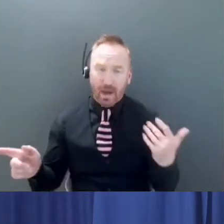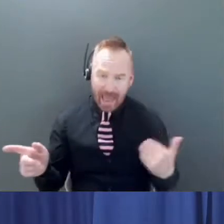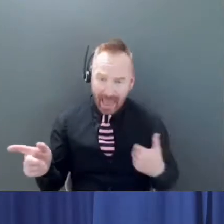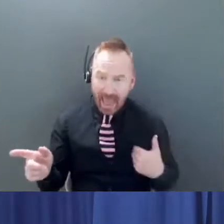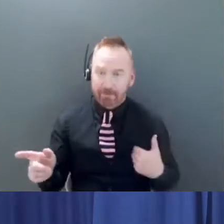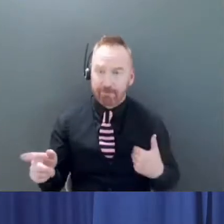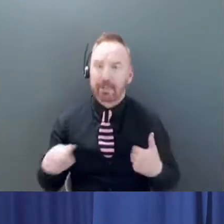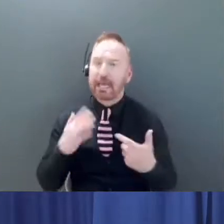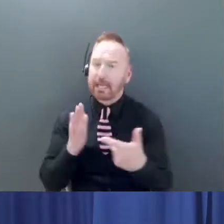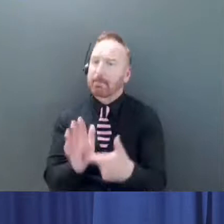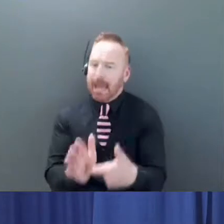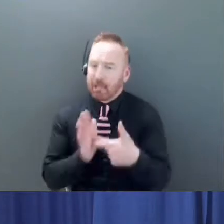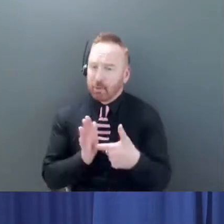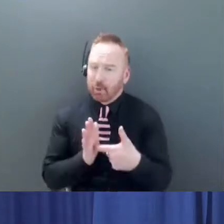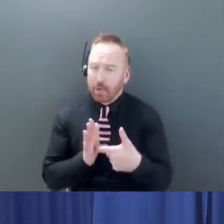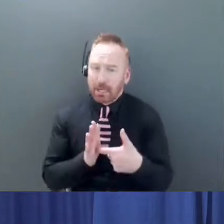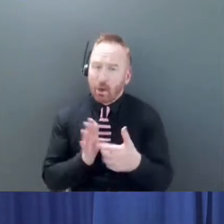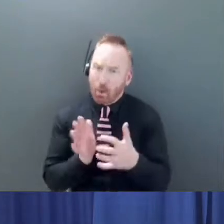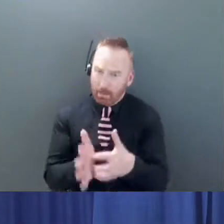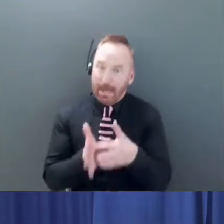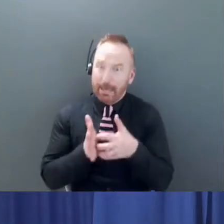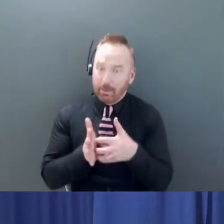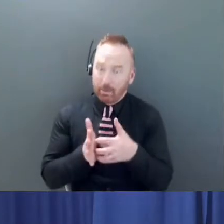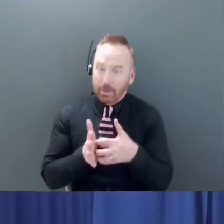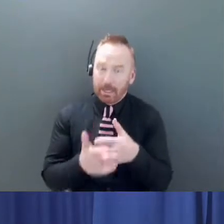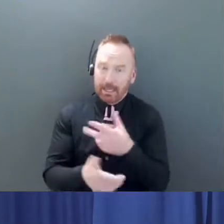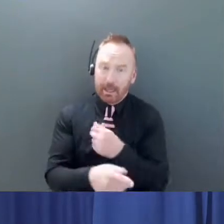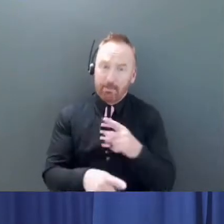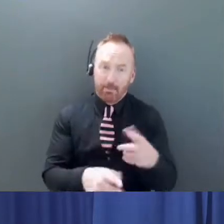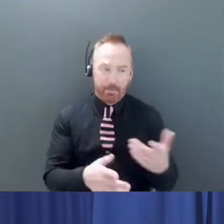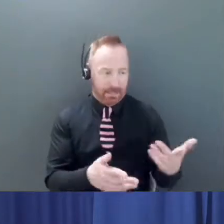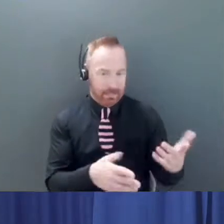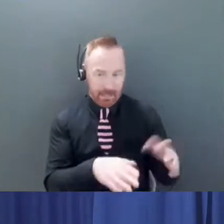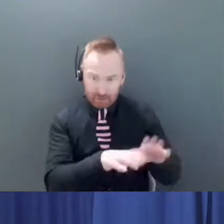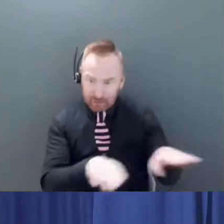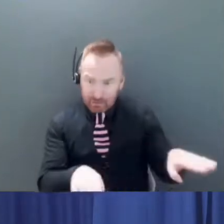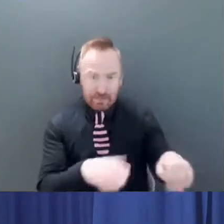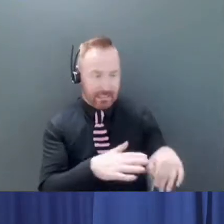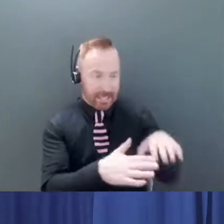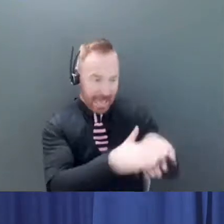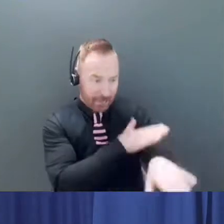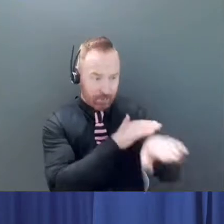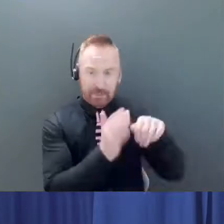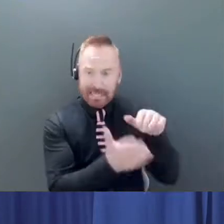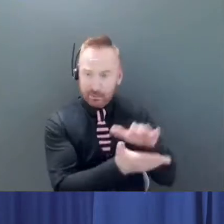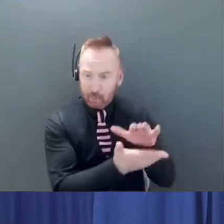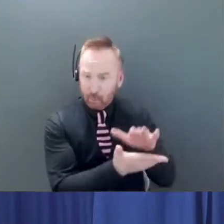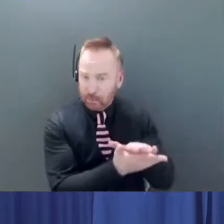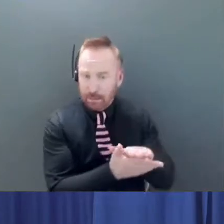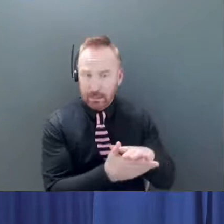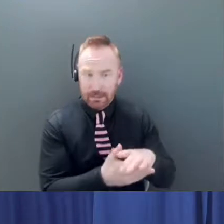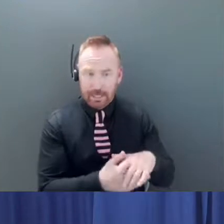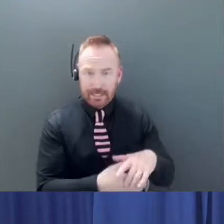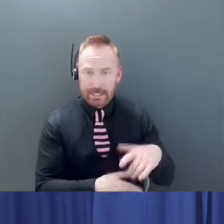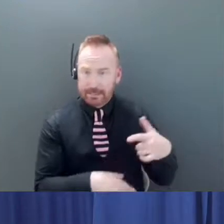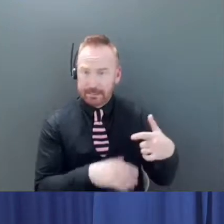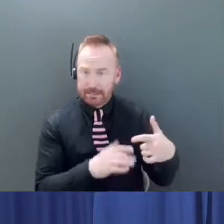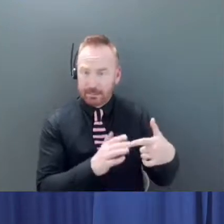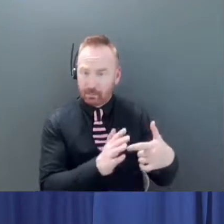to look at what are the other immunizations that are important for children to have as they